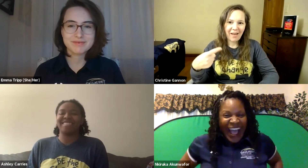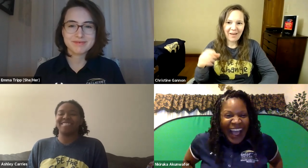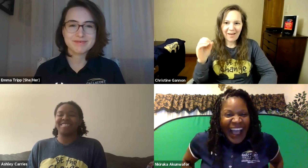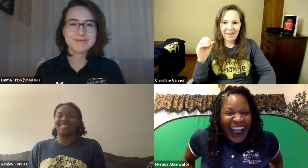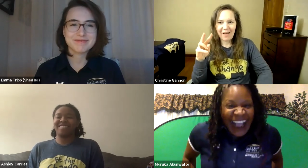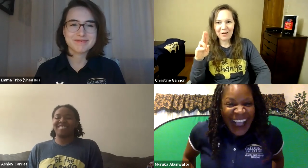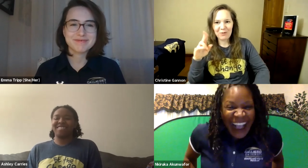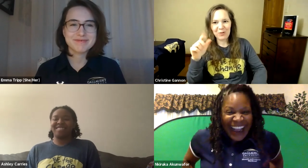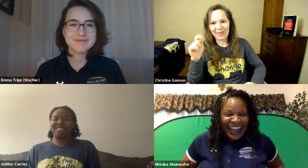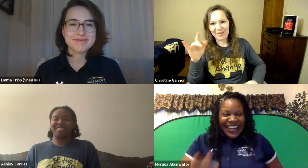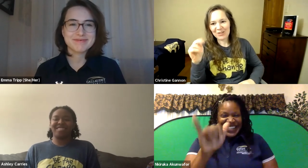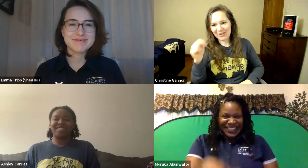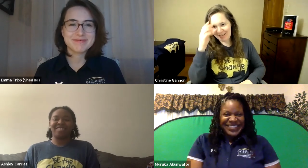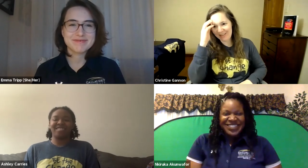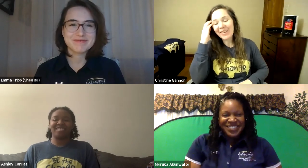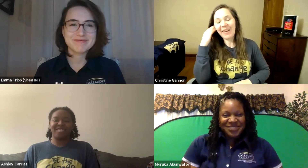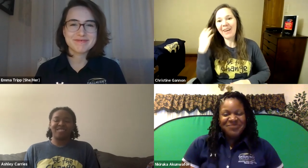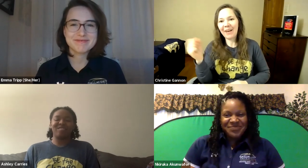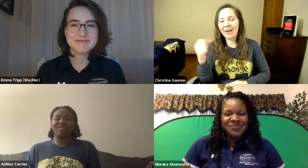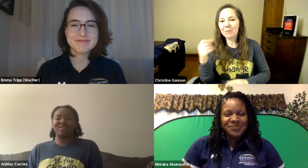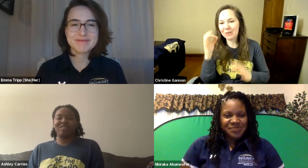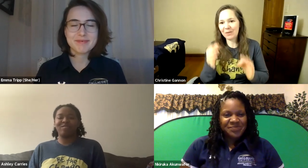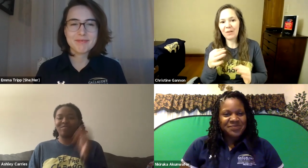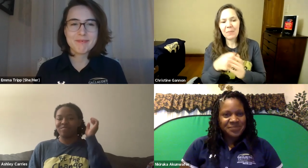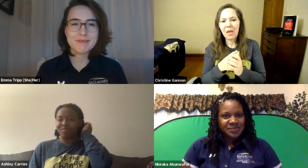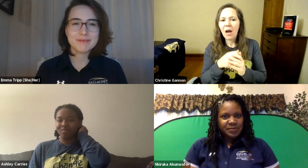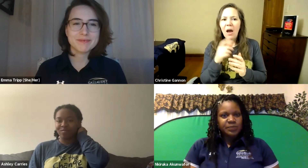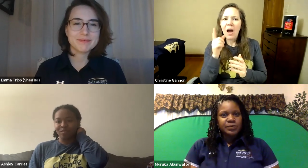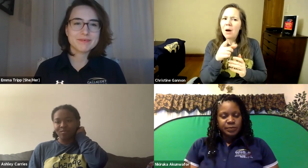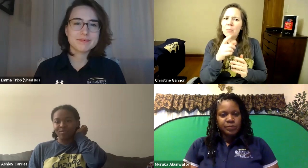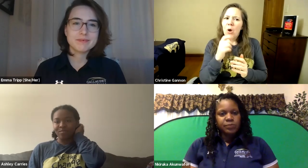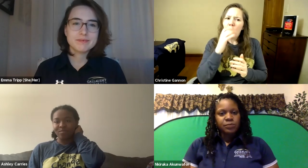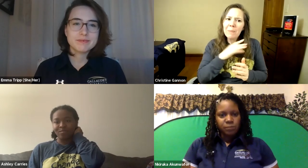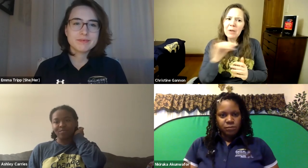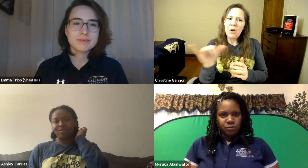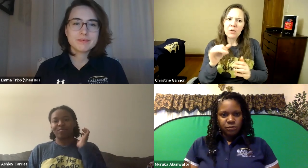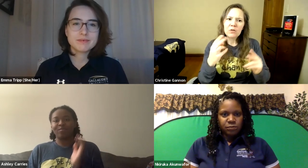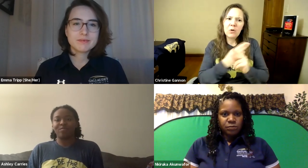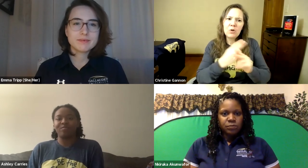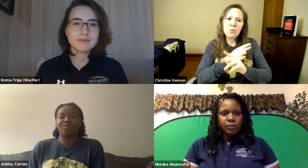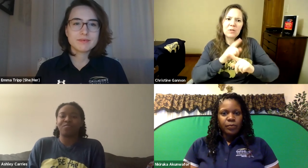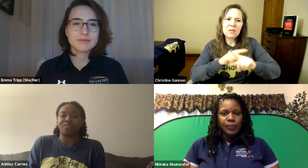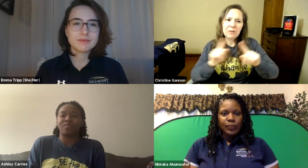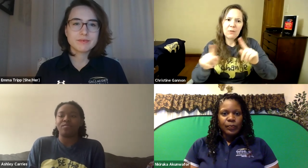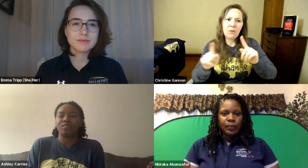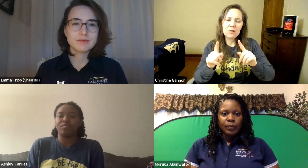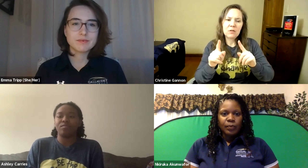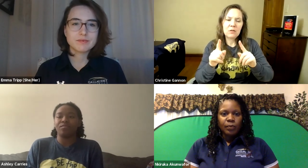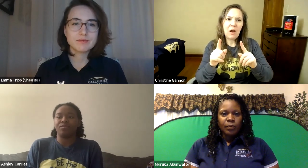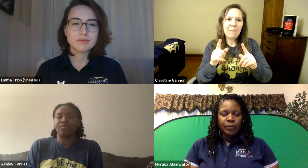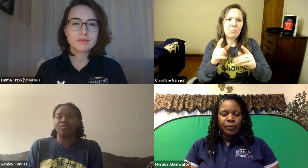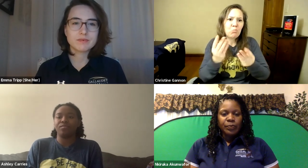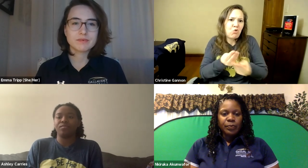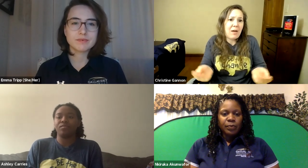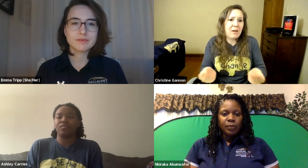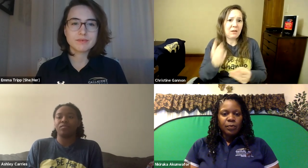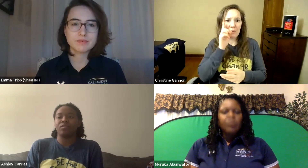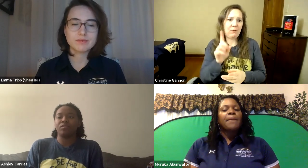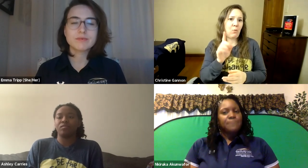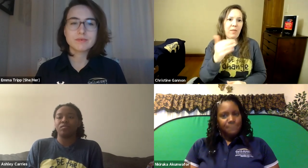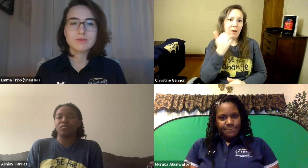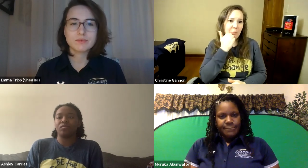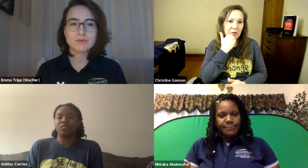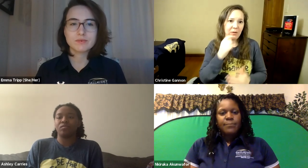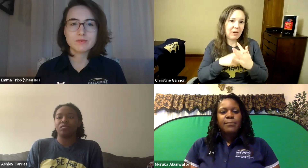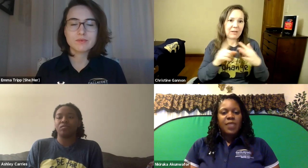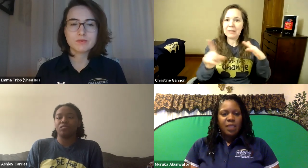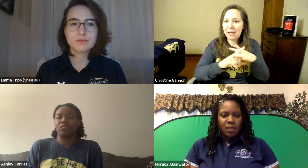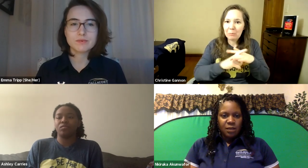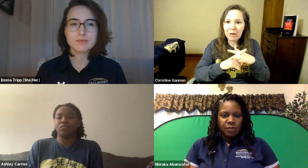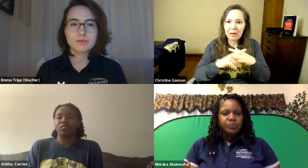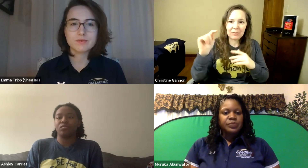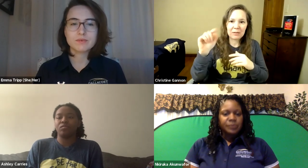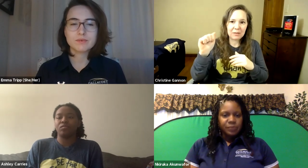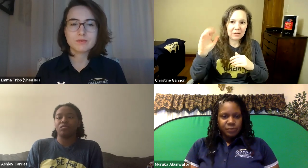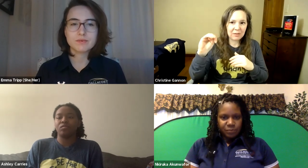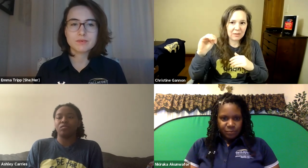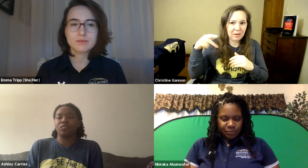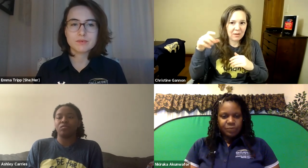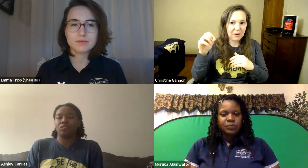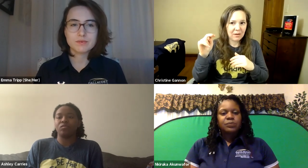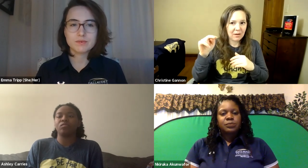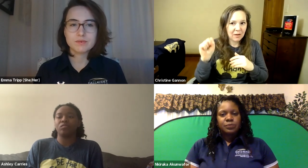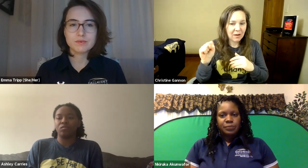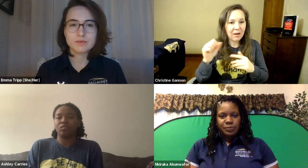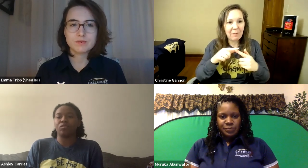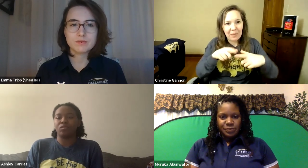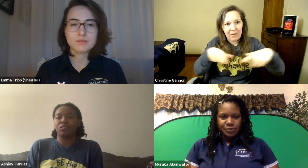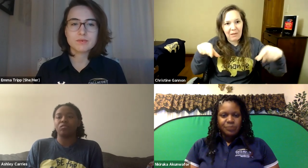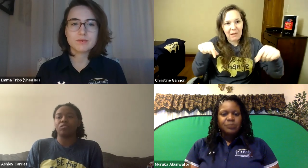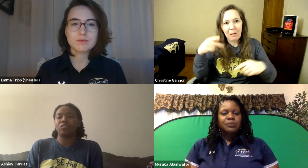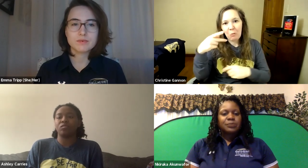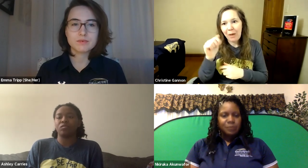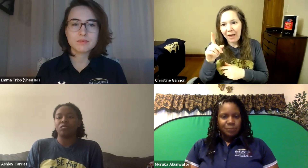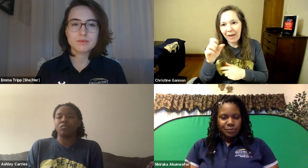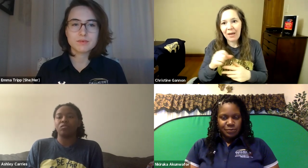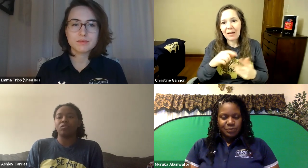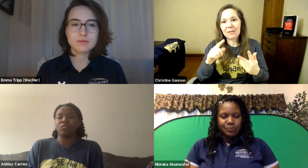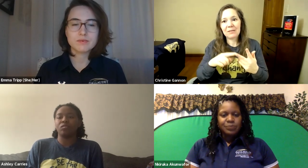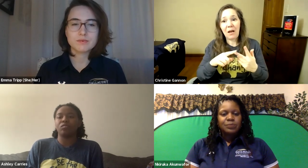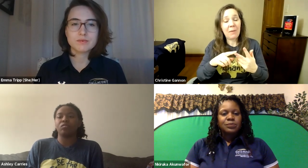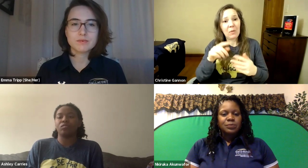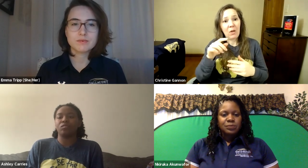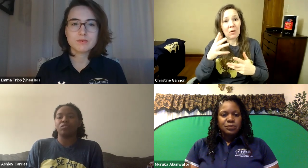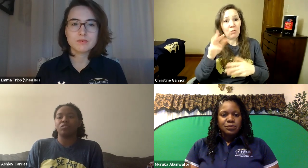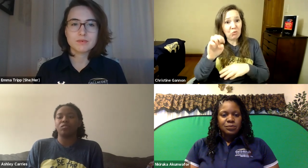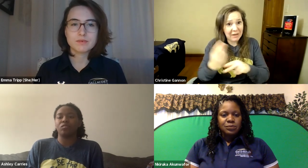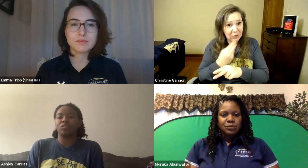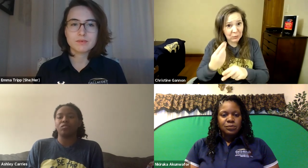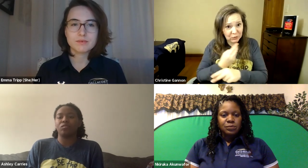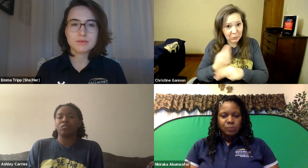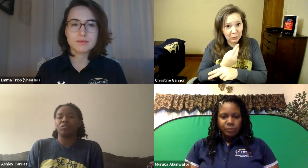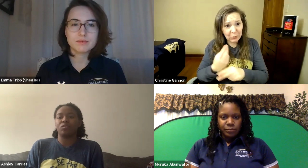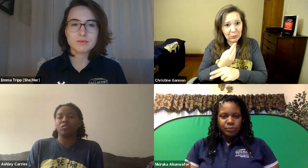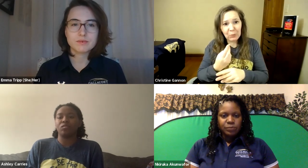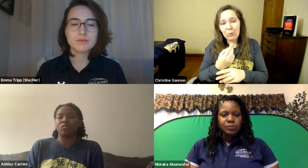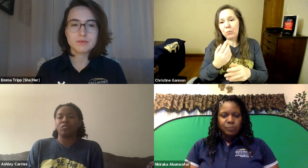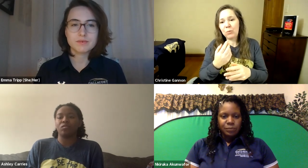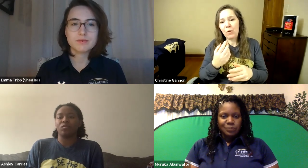> Ovulations. Yeah, definitely. Women use all different products for their periods. Tampons, pads, reusable products.